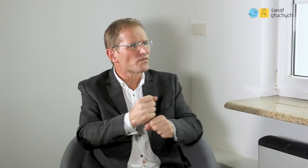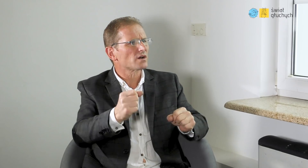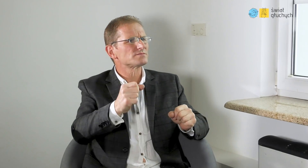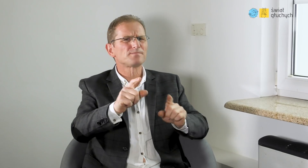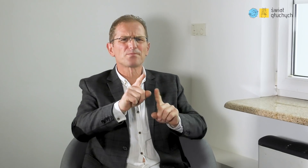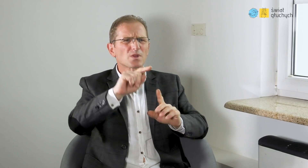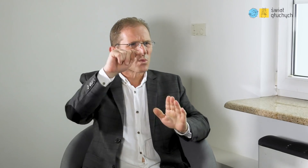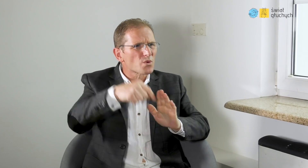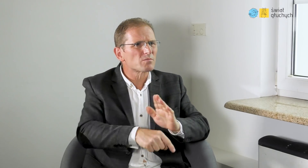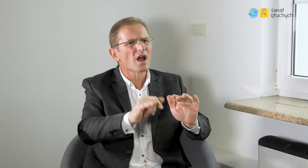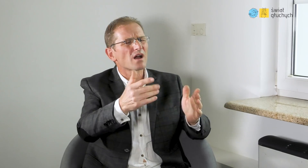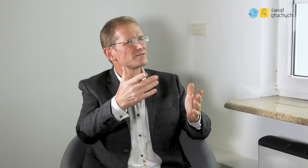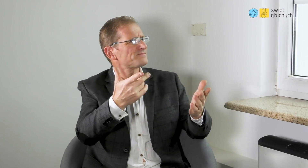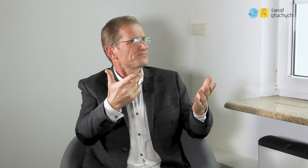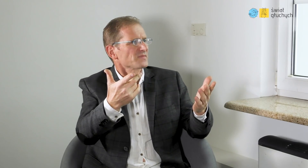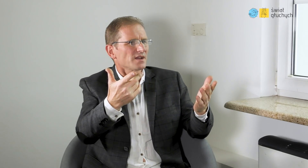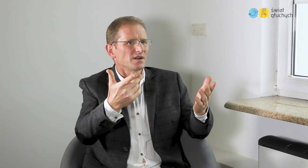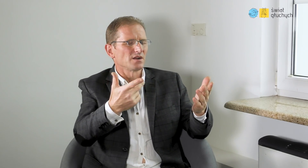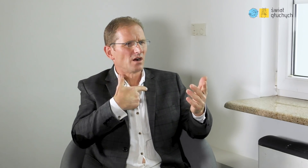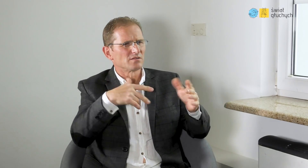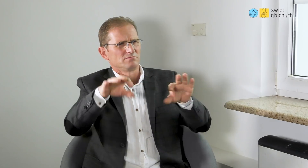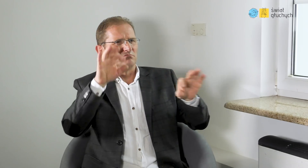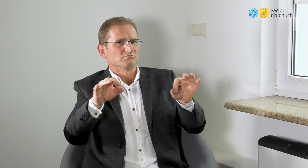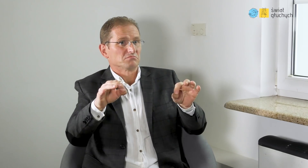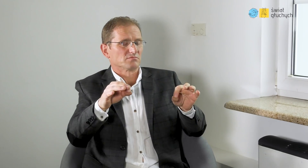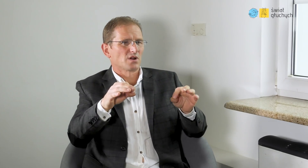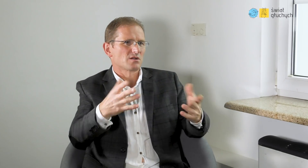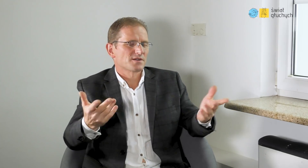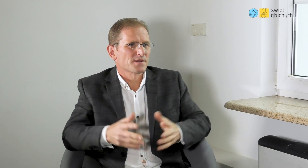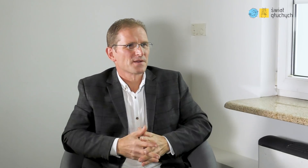And that's bad, they should cave in and fight for their rights. That's why I choose people individually to work with.